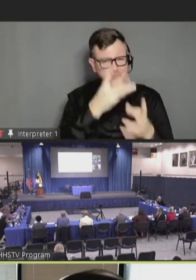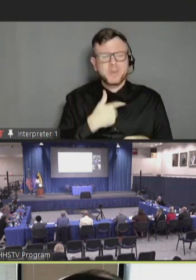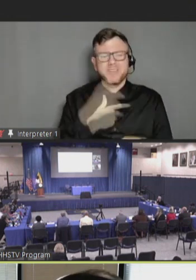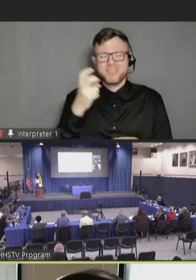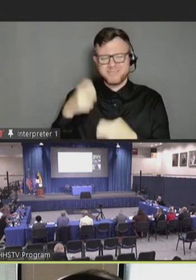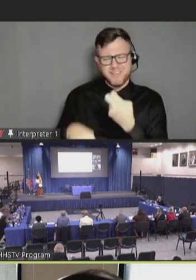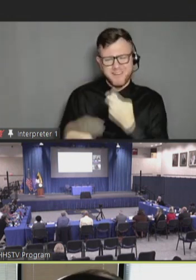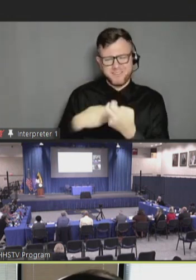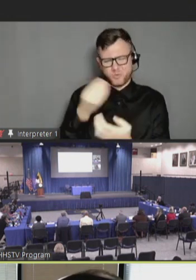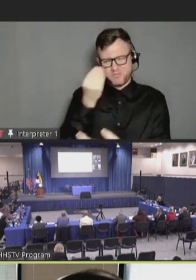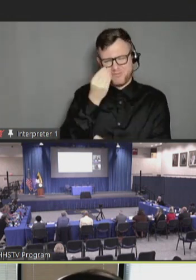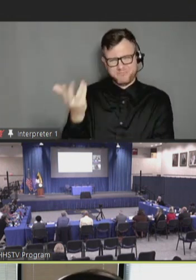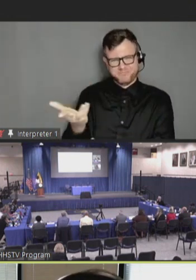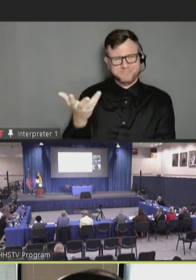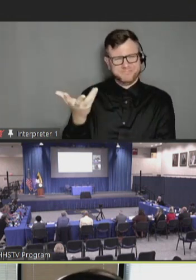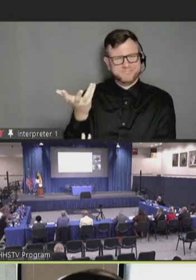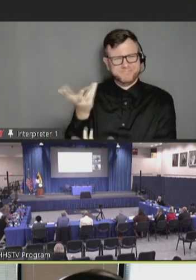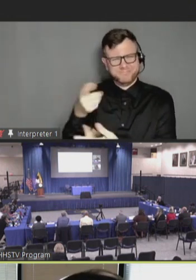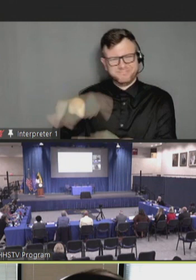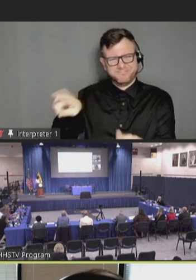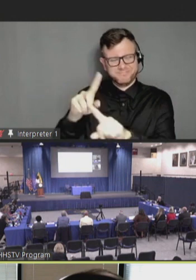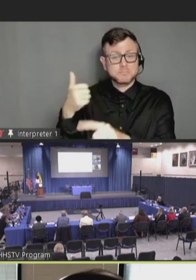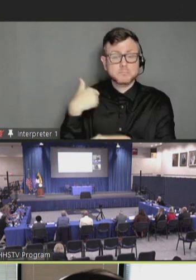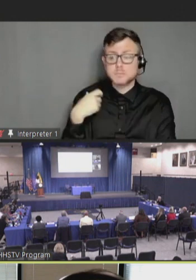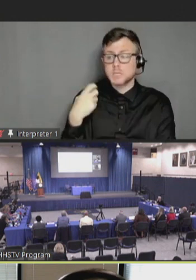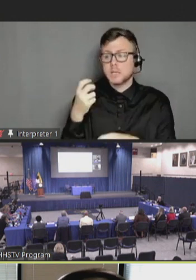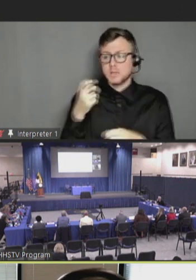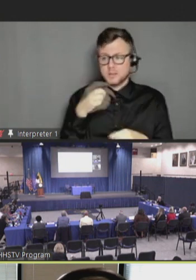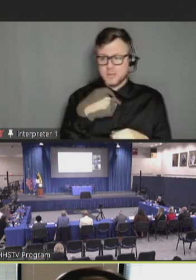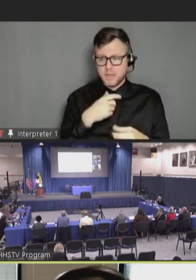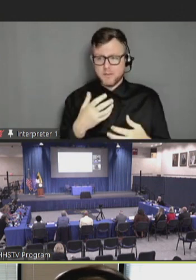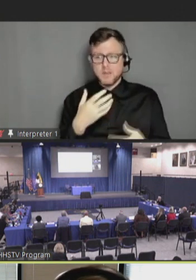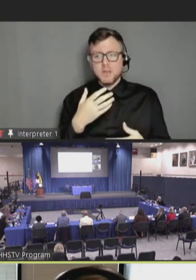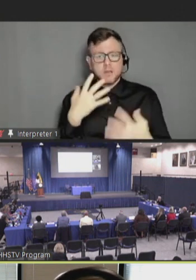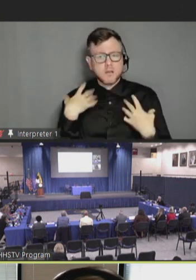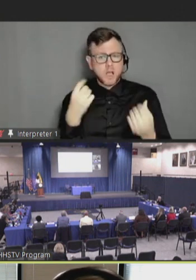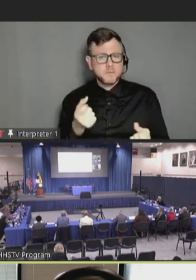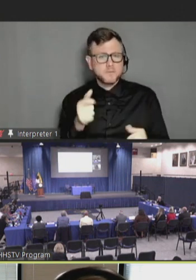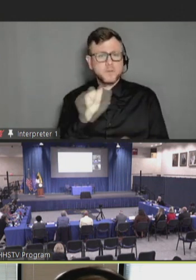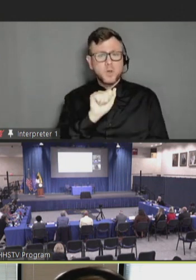There's lots of reasons to have confidence in the safety of aluminum when used in a vaccine